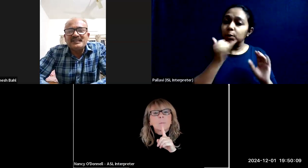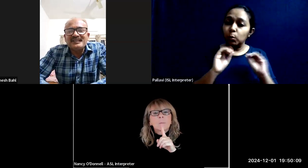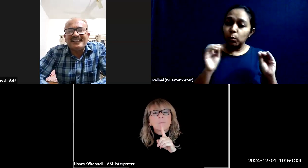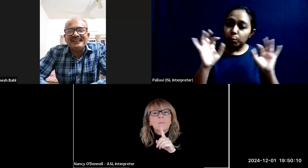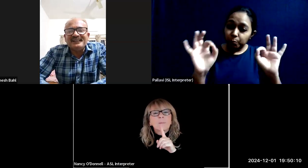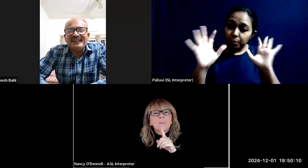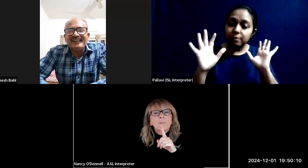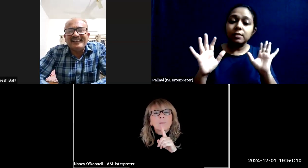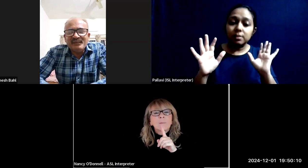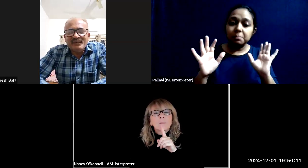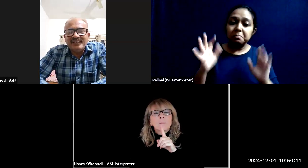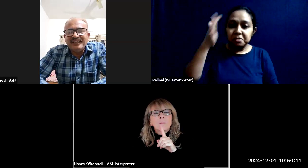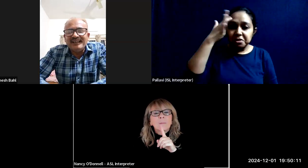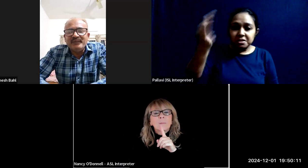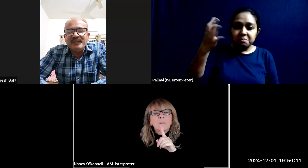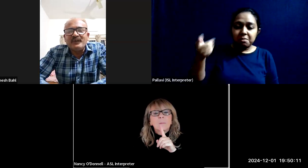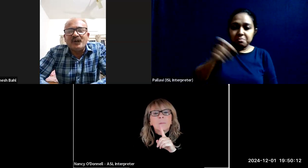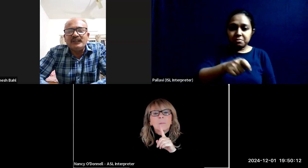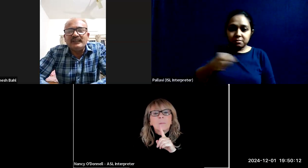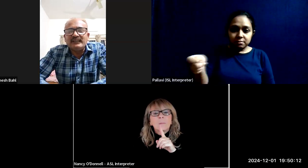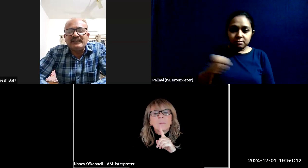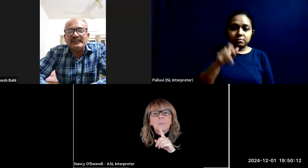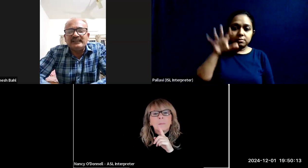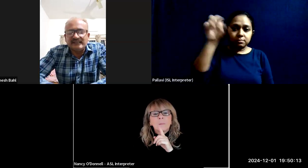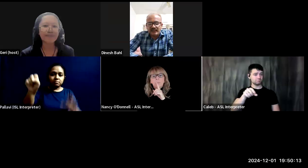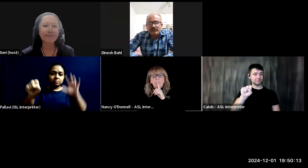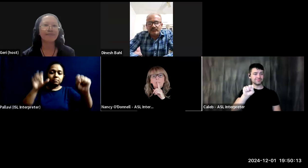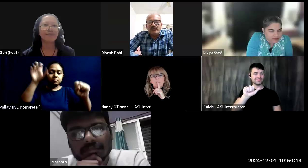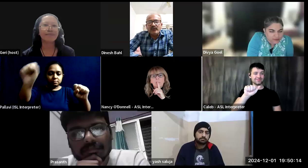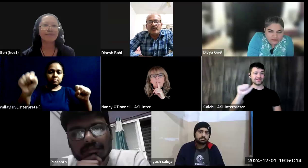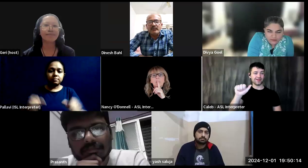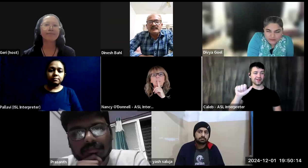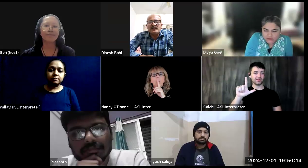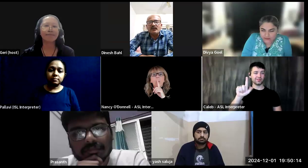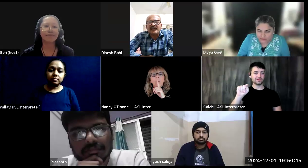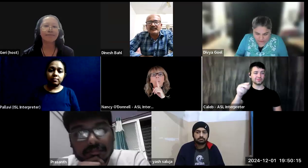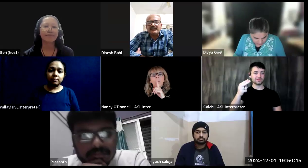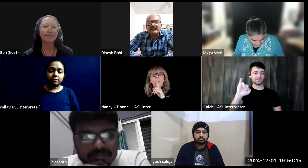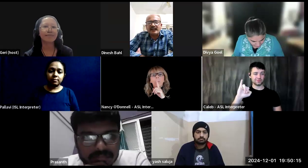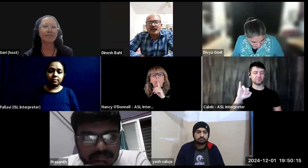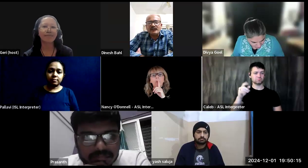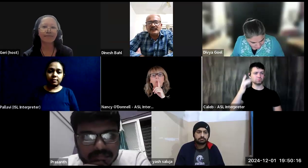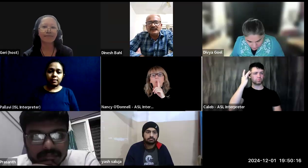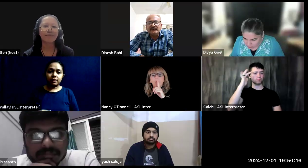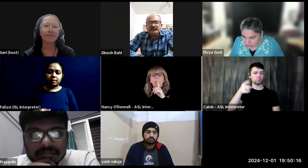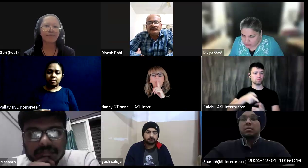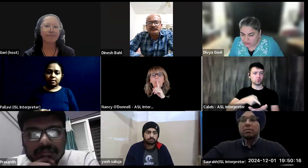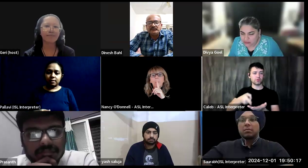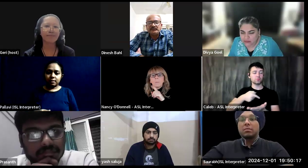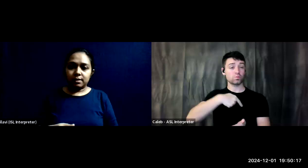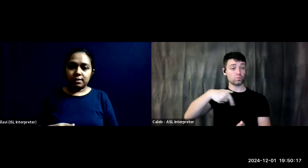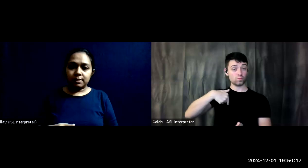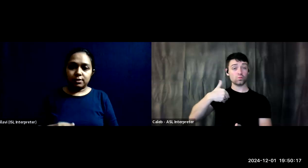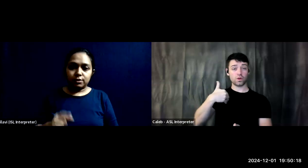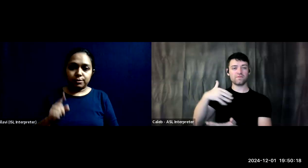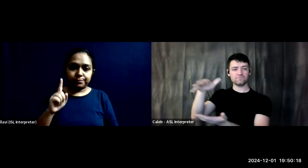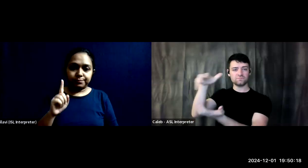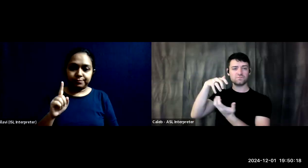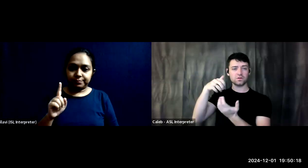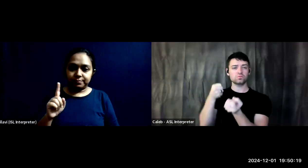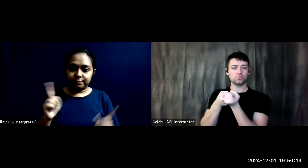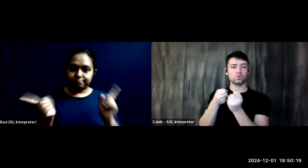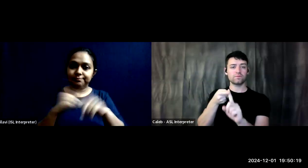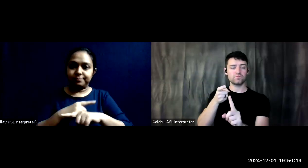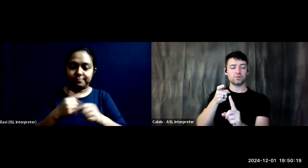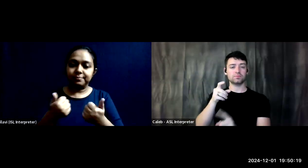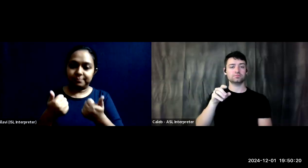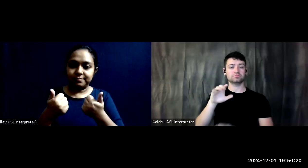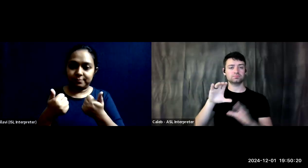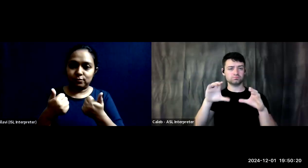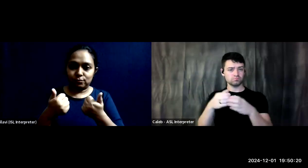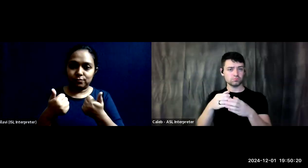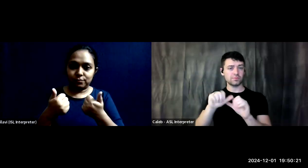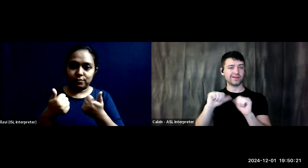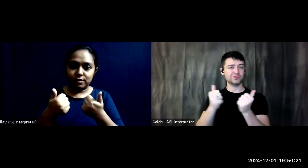which even we have got the approval from Ministry of Science and Technology.